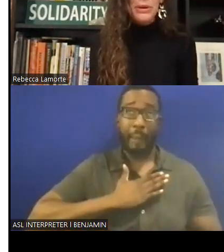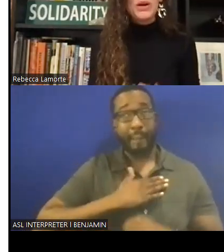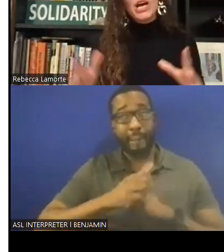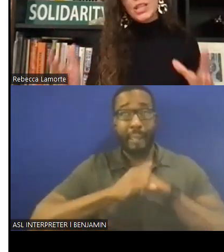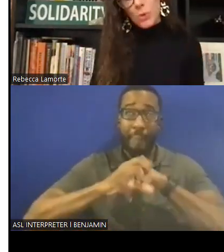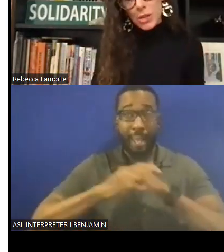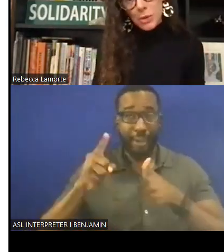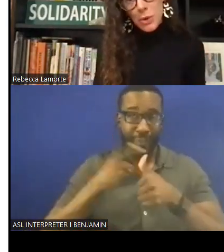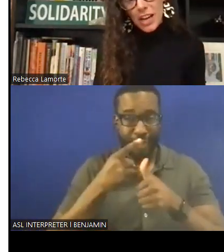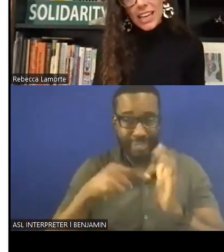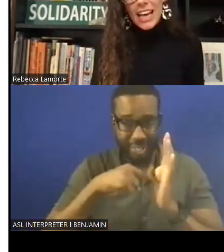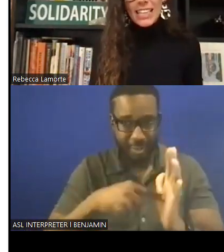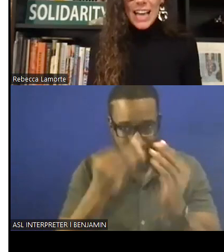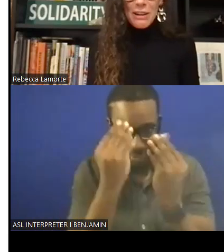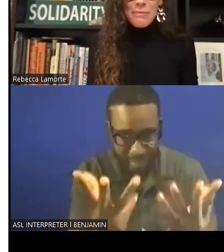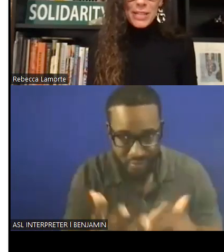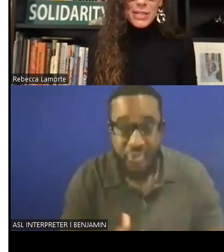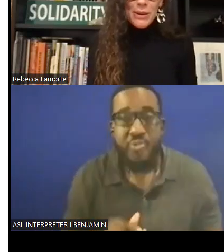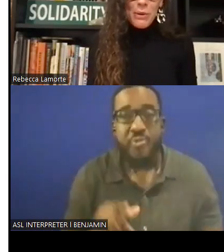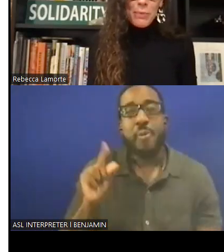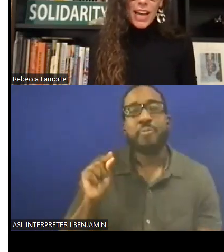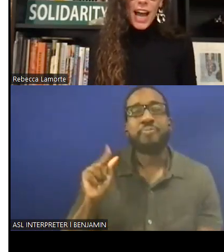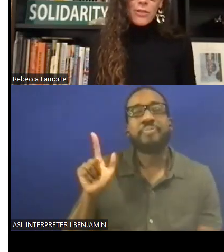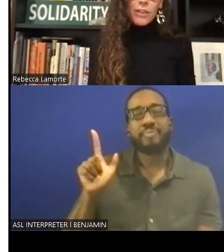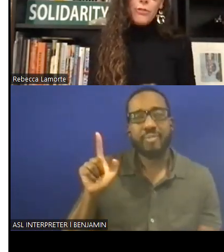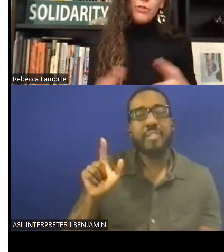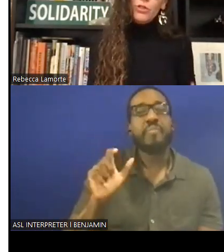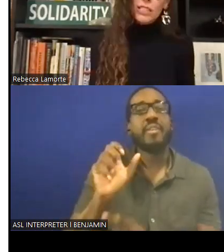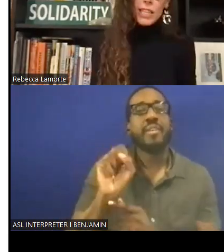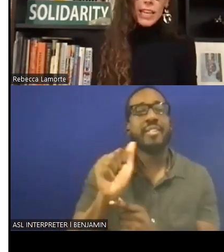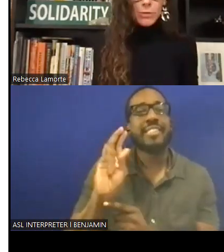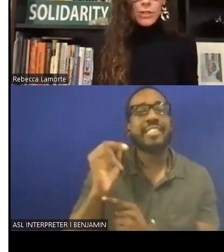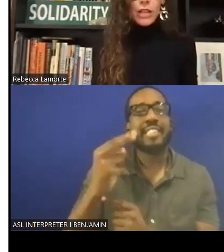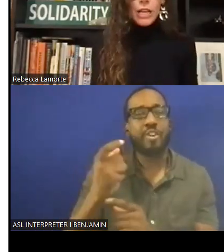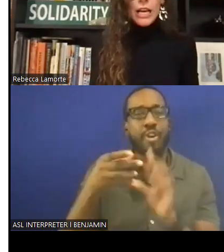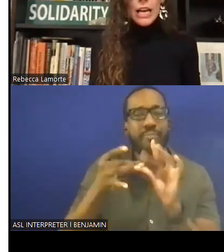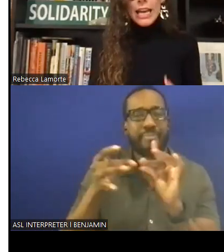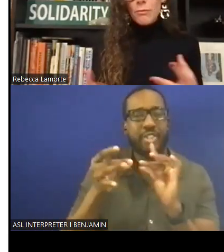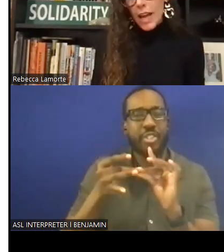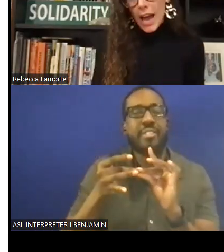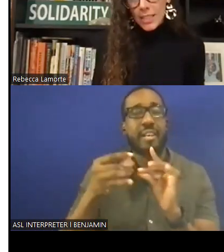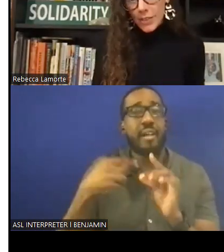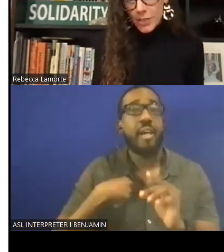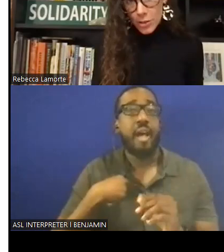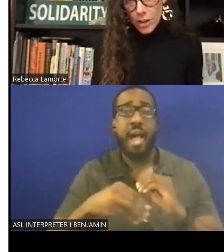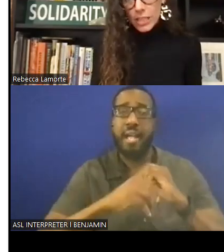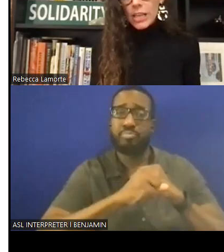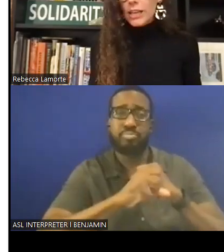So in 2021, as Sarah mentioned in the opening, I ran for New York City Council in Manhattan's 5th District,